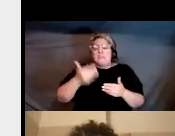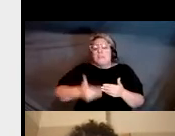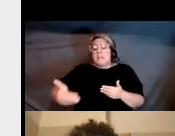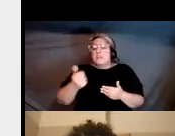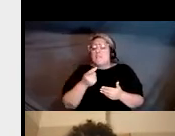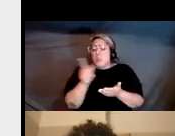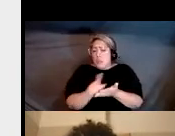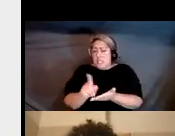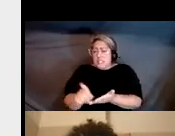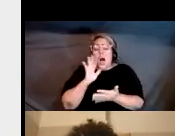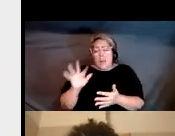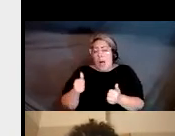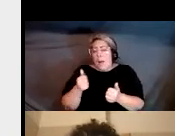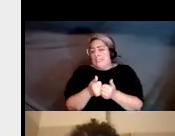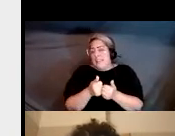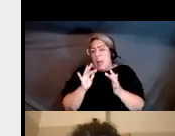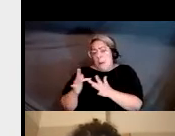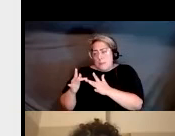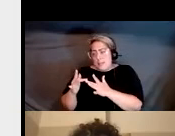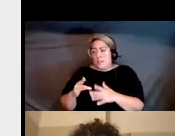It was initially --